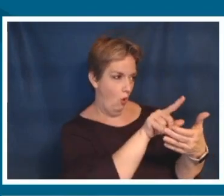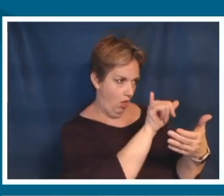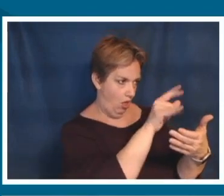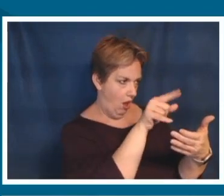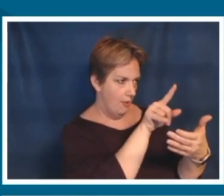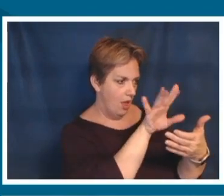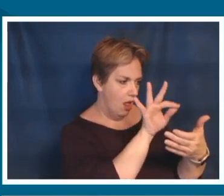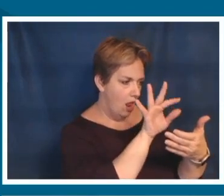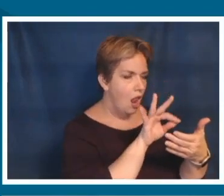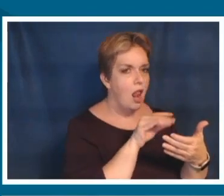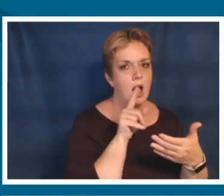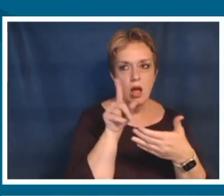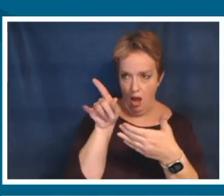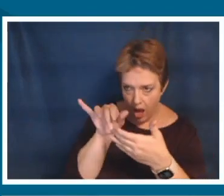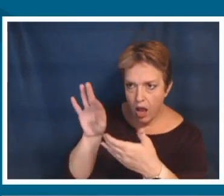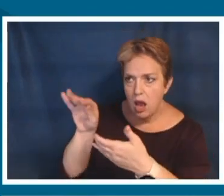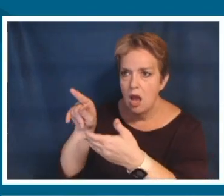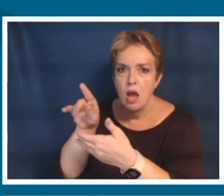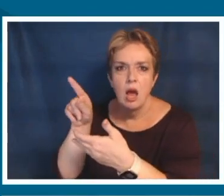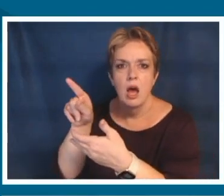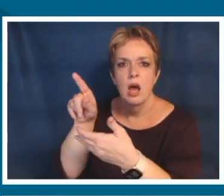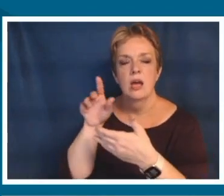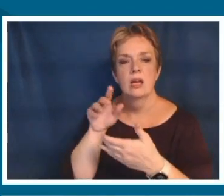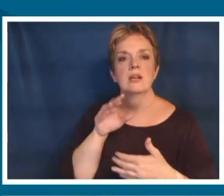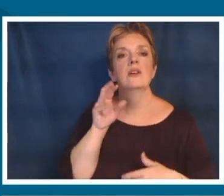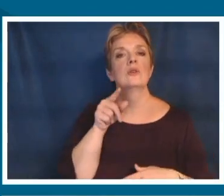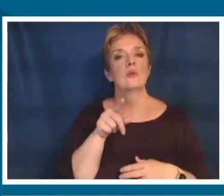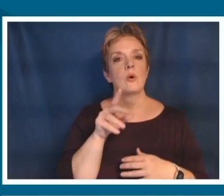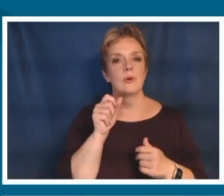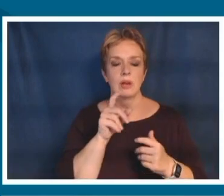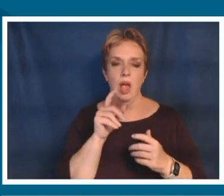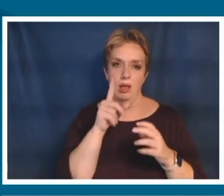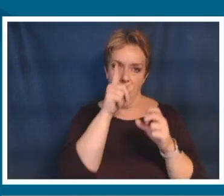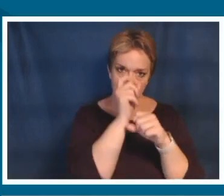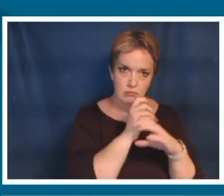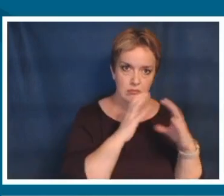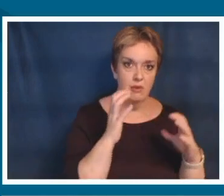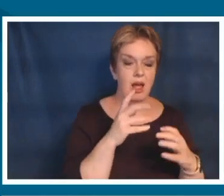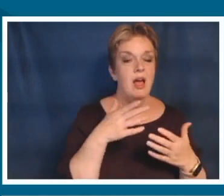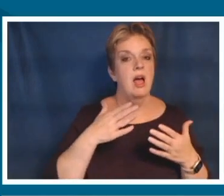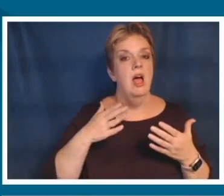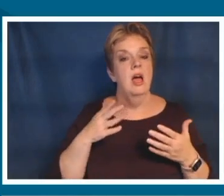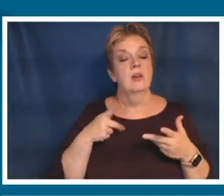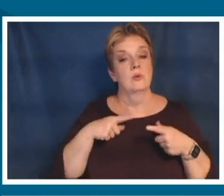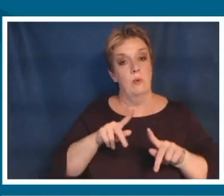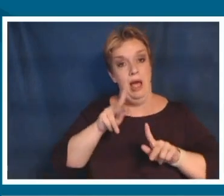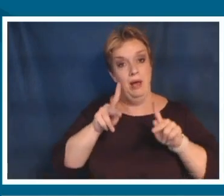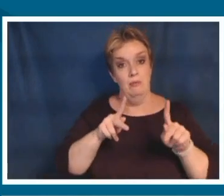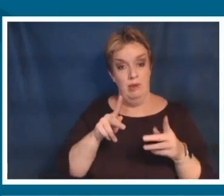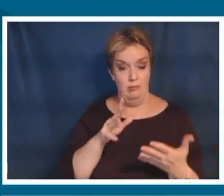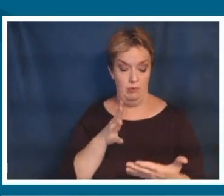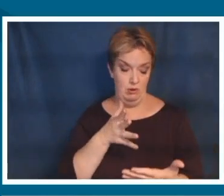and we allow people to grapple with gentrification while they're while